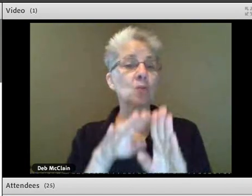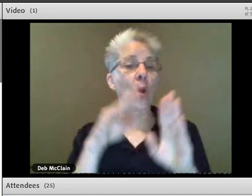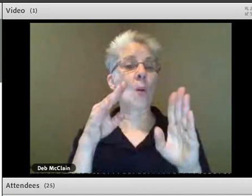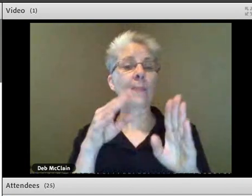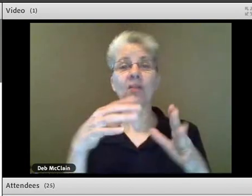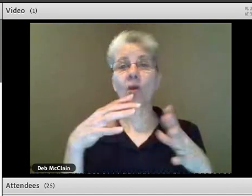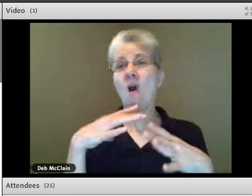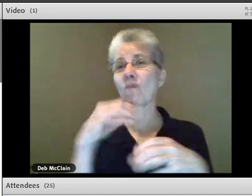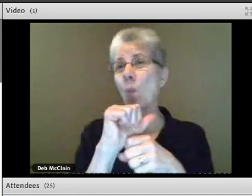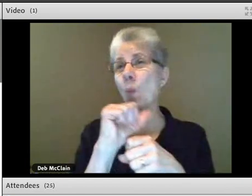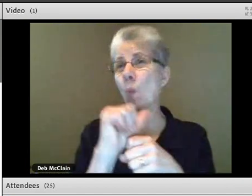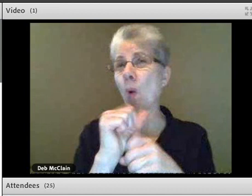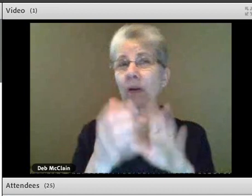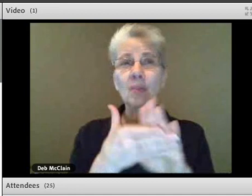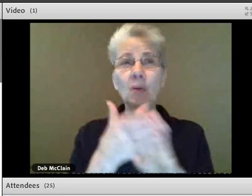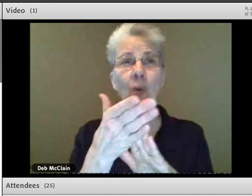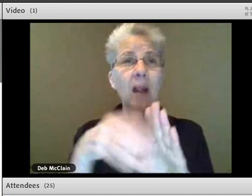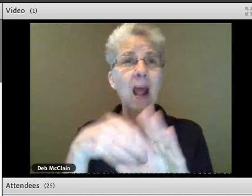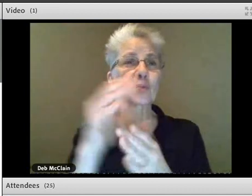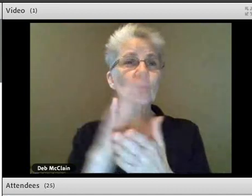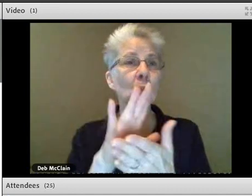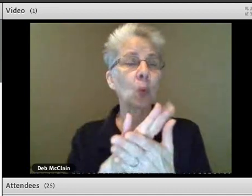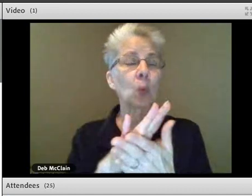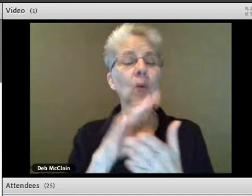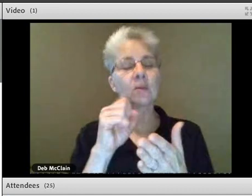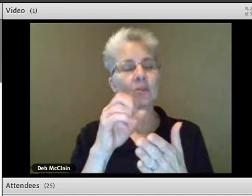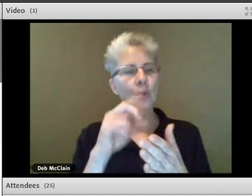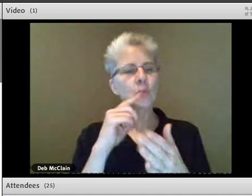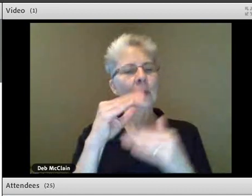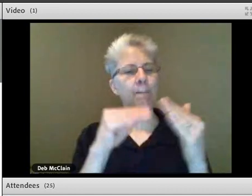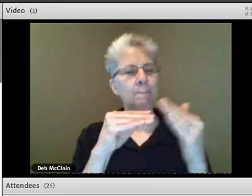or when they're out of school, so you can build a virtual,